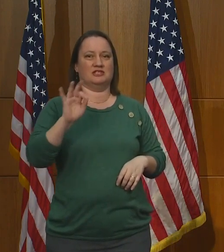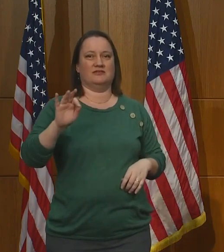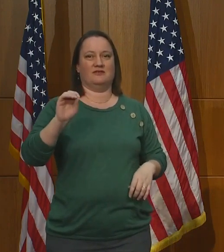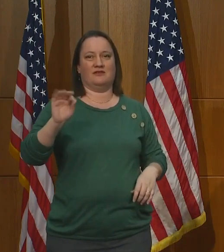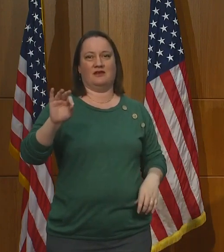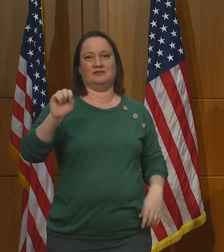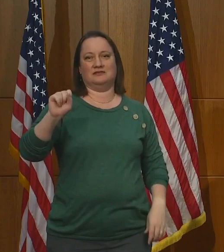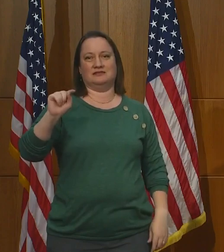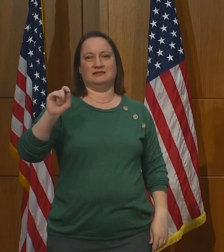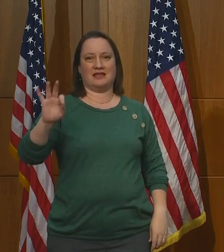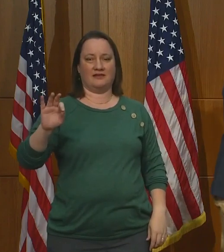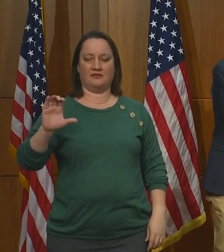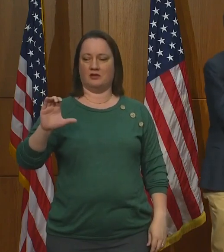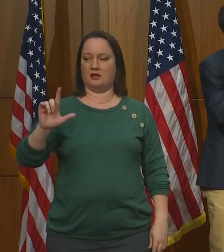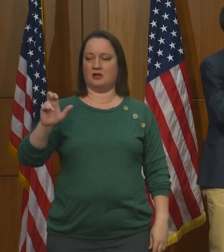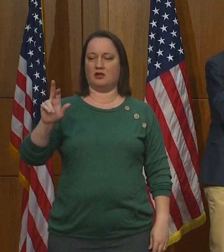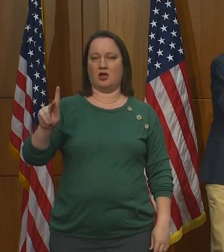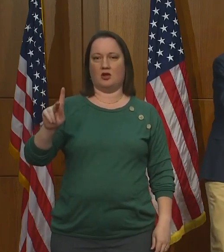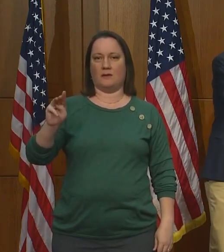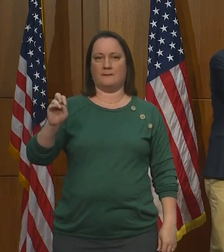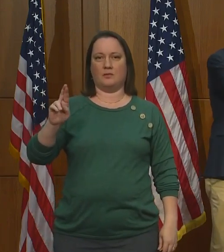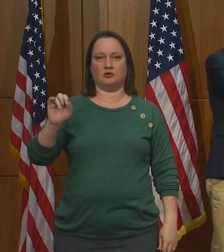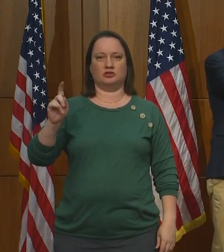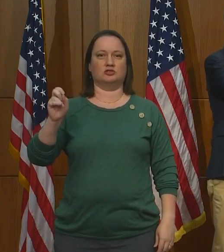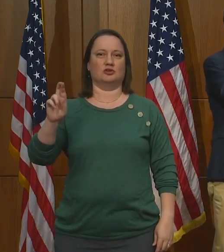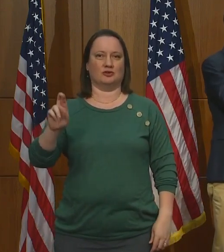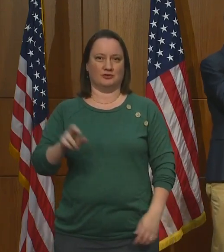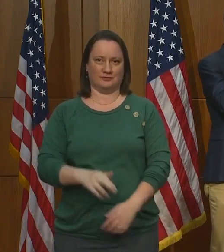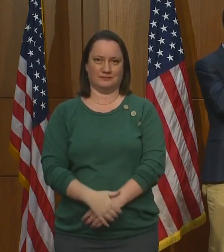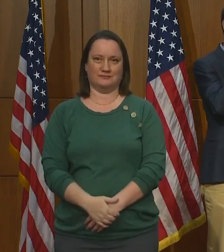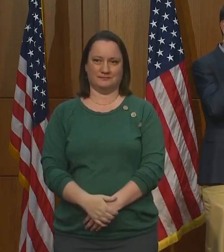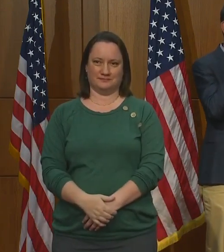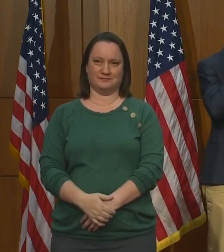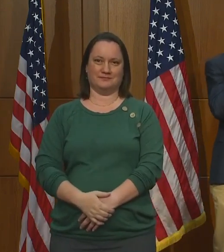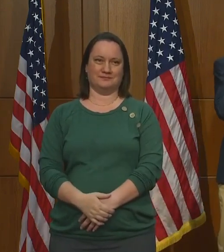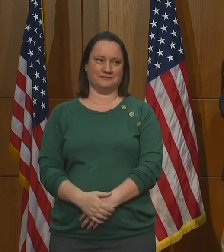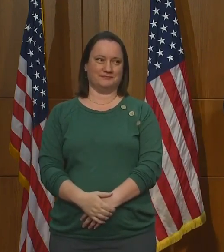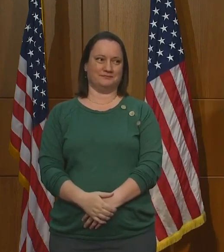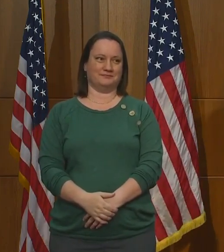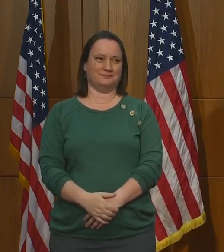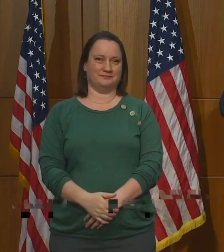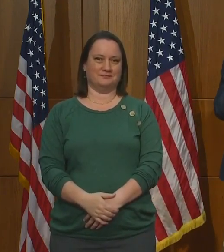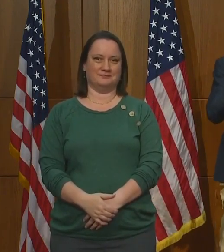WHO BEEN OUTSIDE. AND IN SO OF